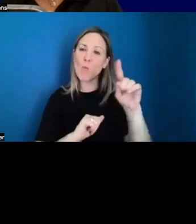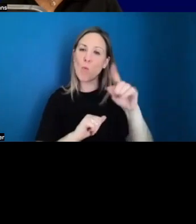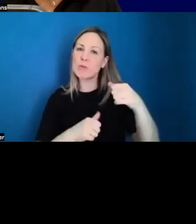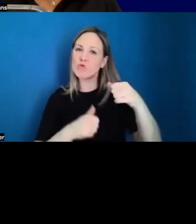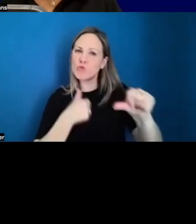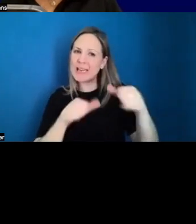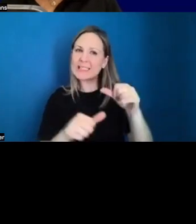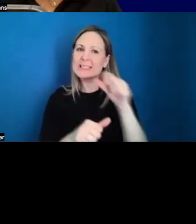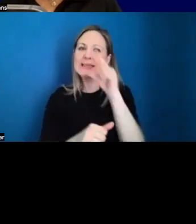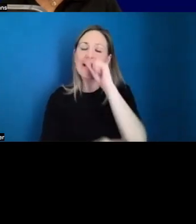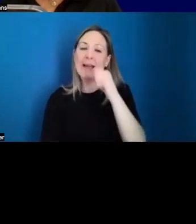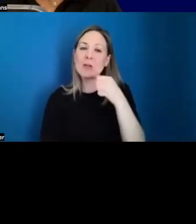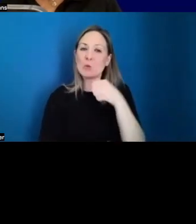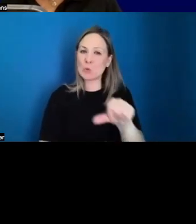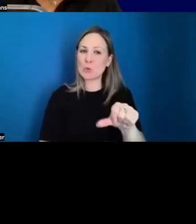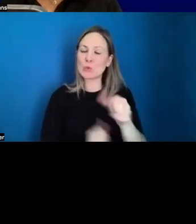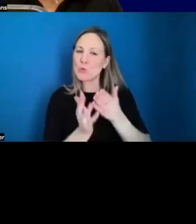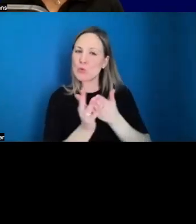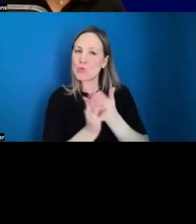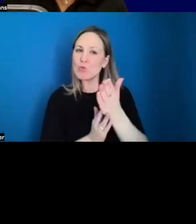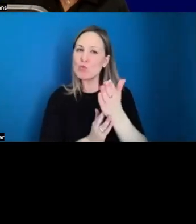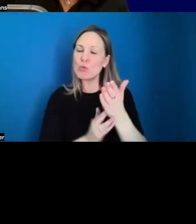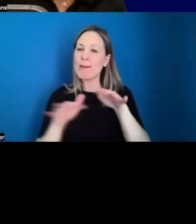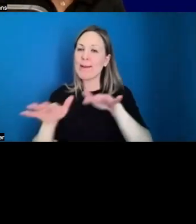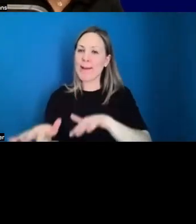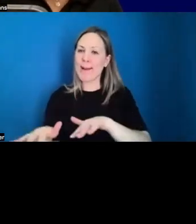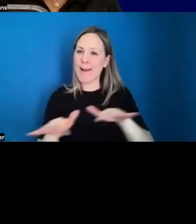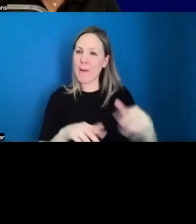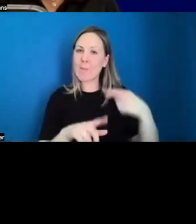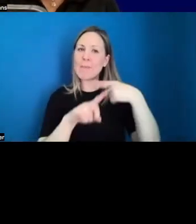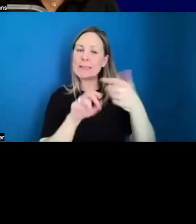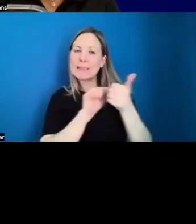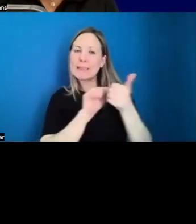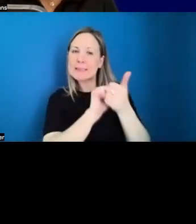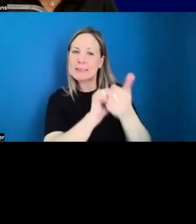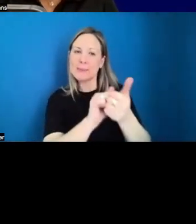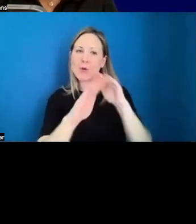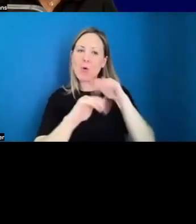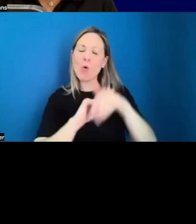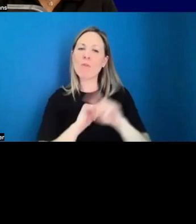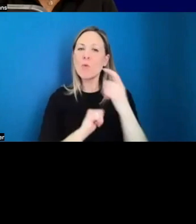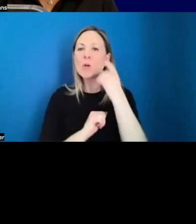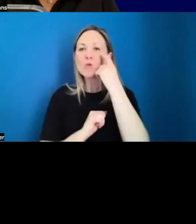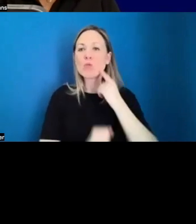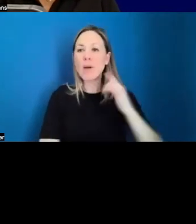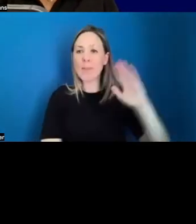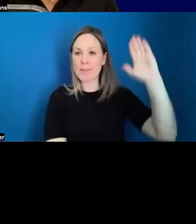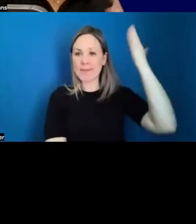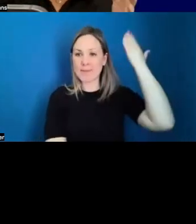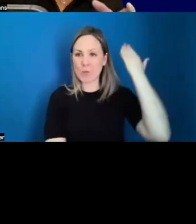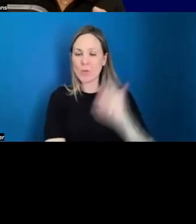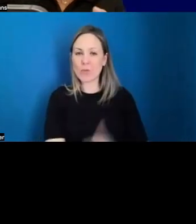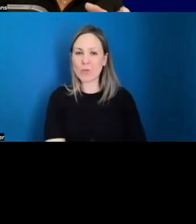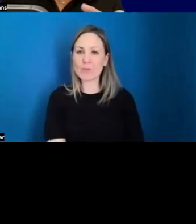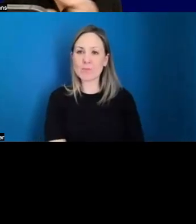during periods of calmness and collaborate on what they tried previously. Having a look at what has